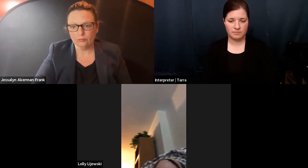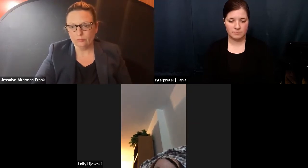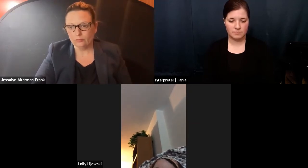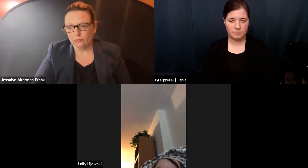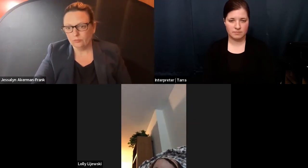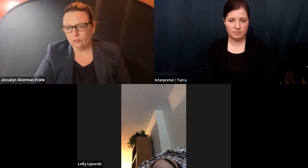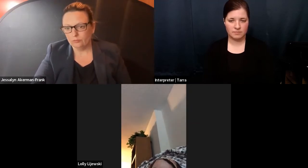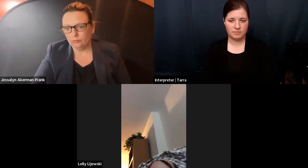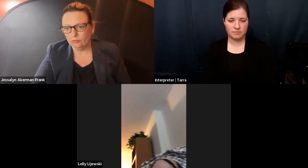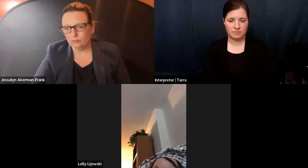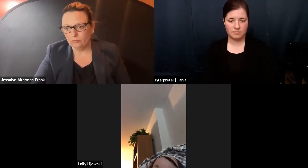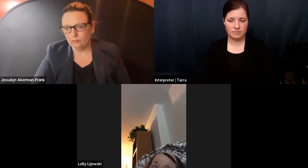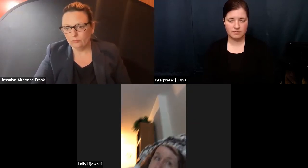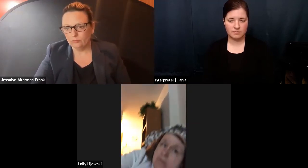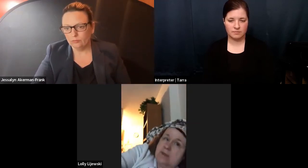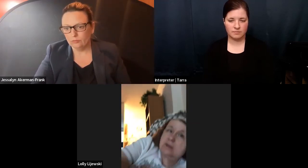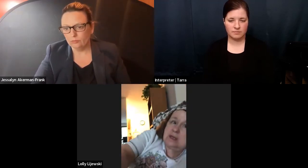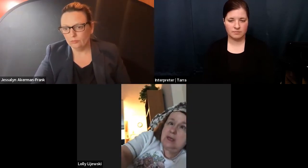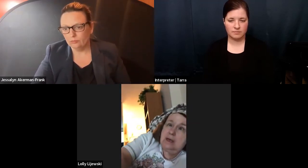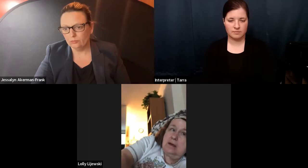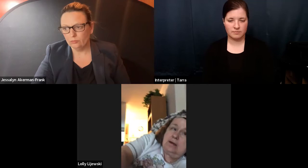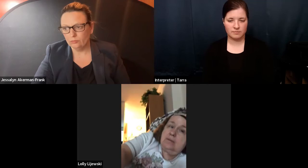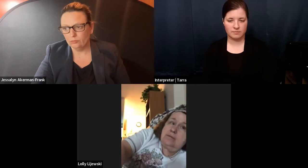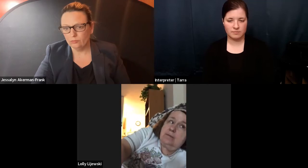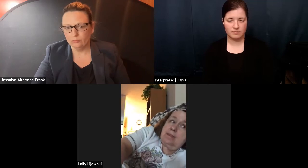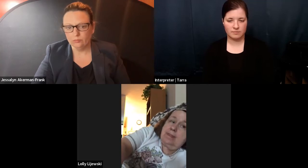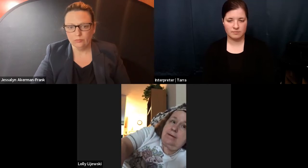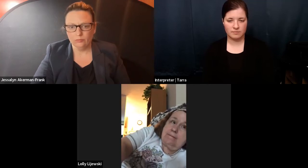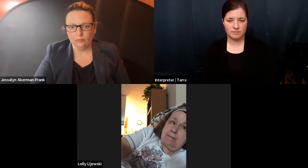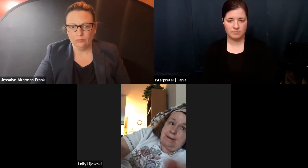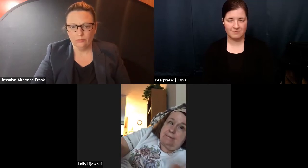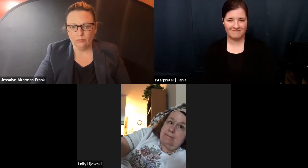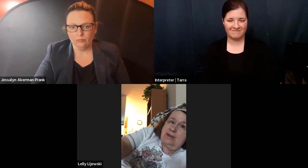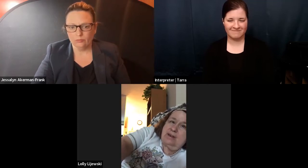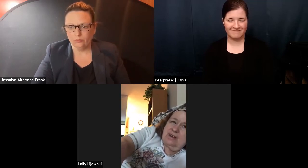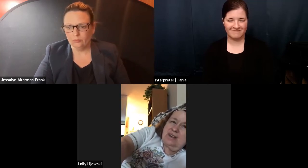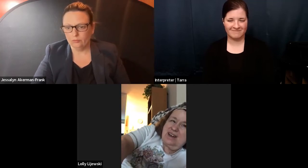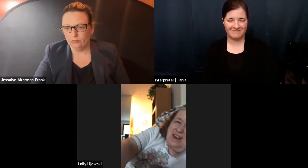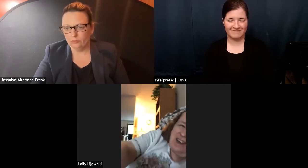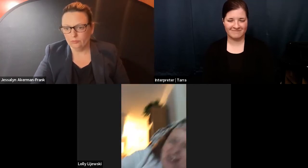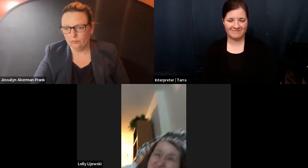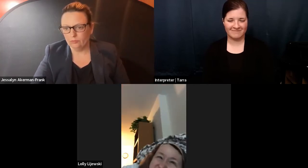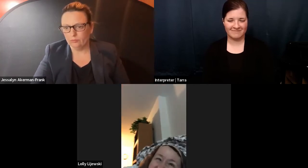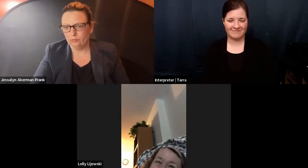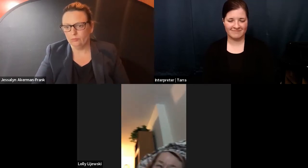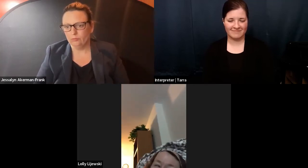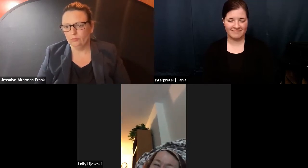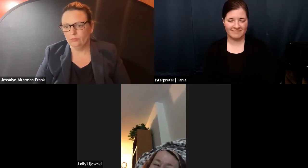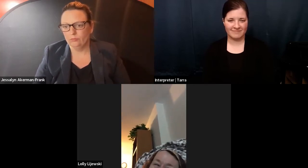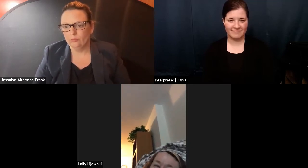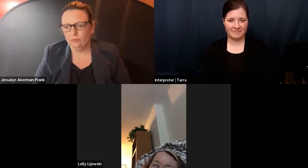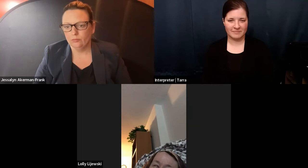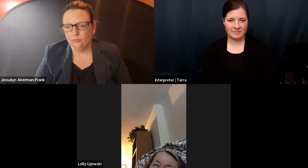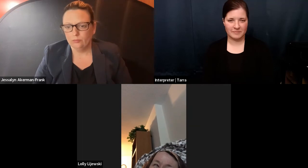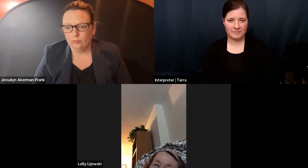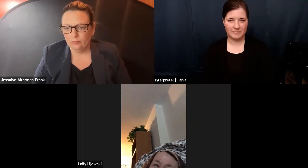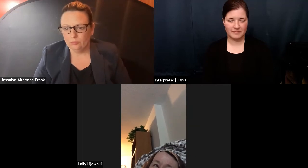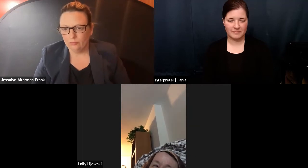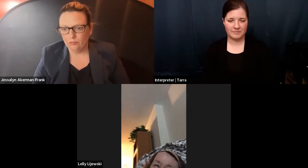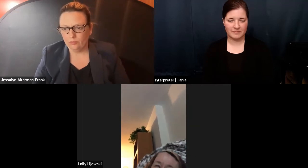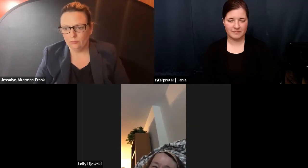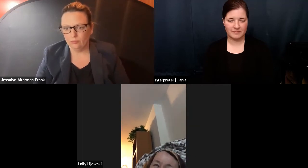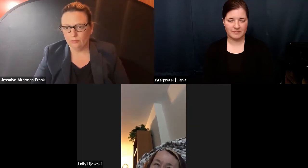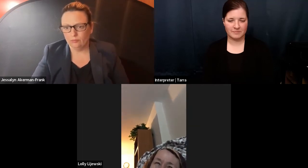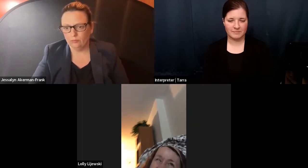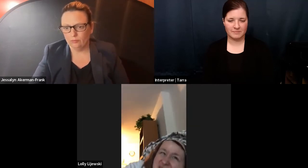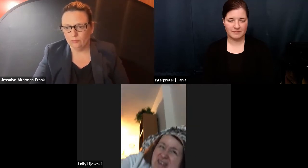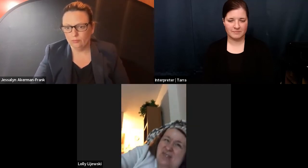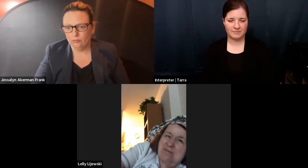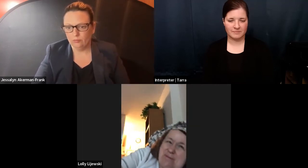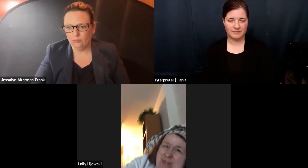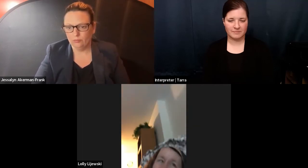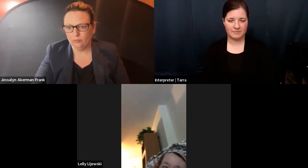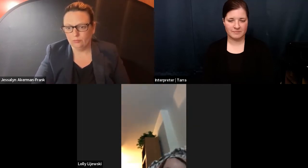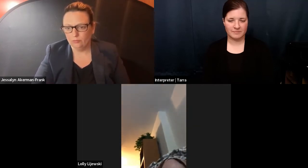Lolly, please unmute.